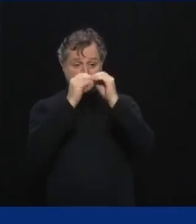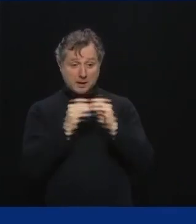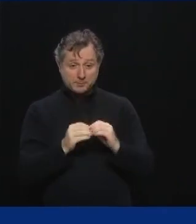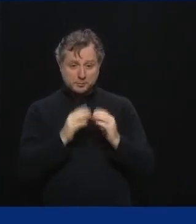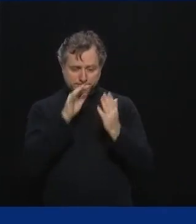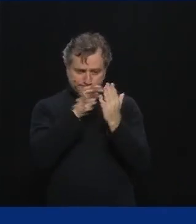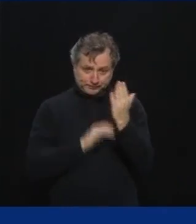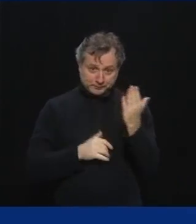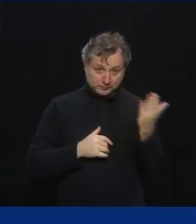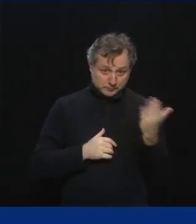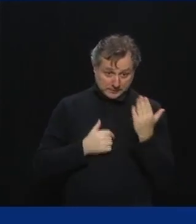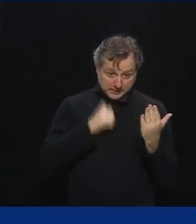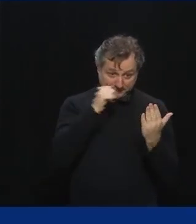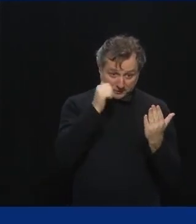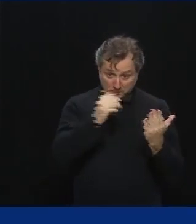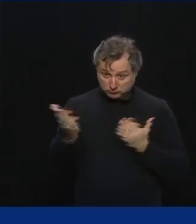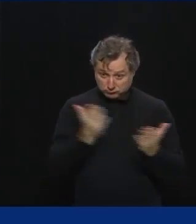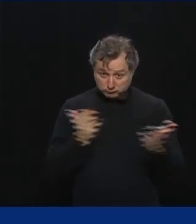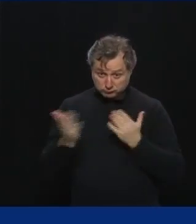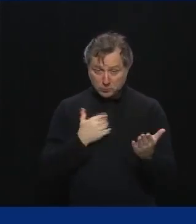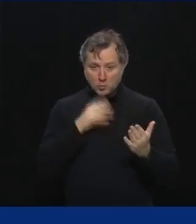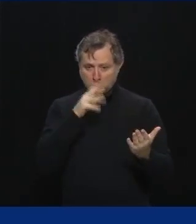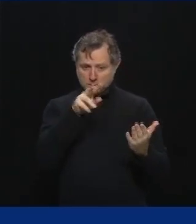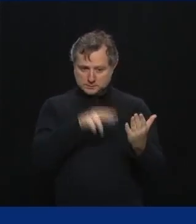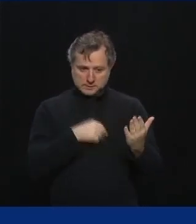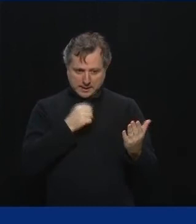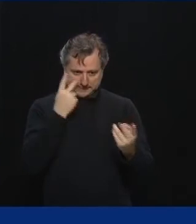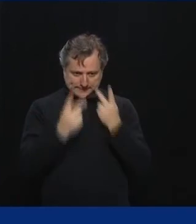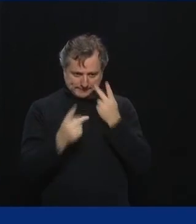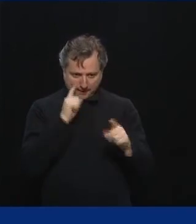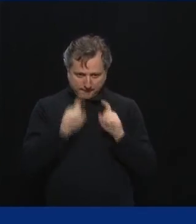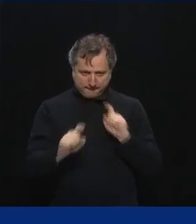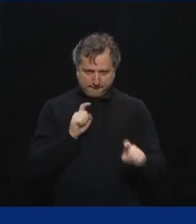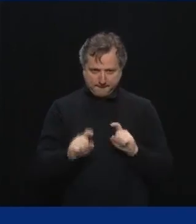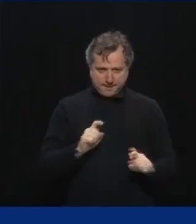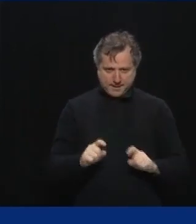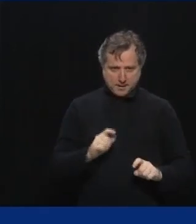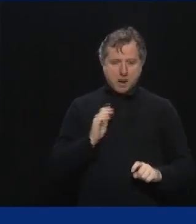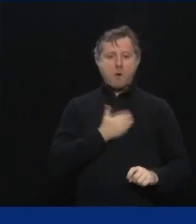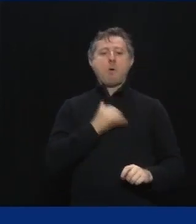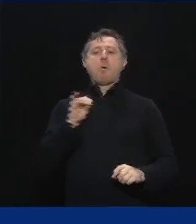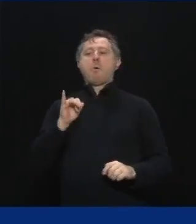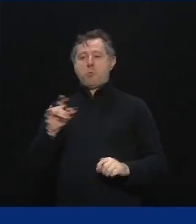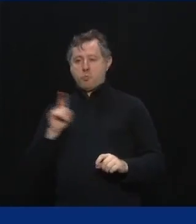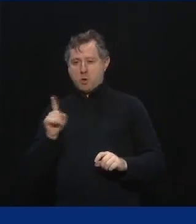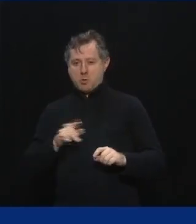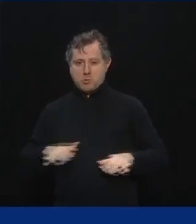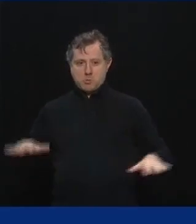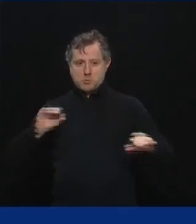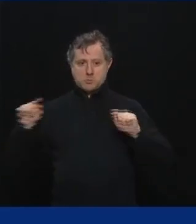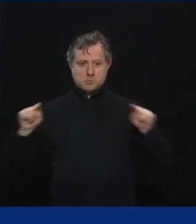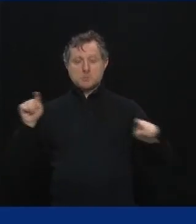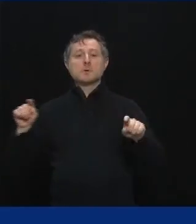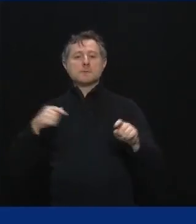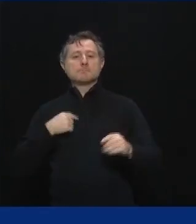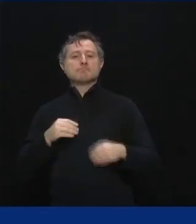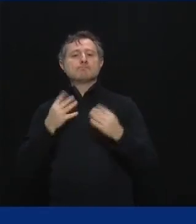TO GO AND WE'LL MONITOR THIS. THAT IS SHARED WITH ME EVERY SINGLE DAY THAT YOU CAN ALL LOOK AT ON OUR NEW IMPROVED